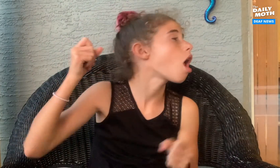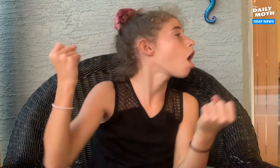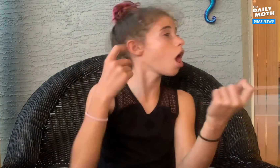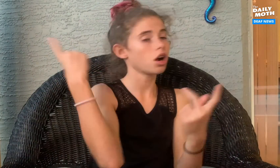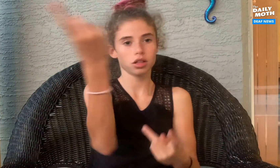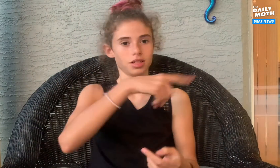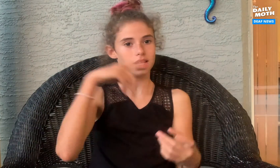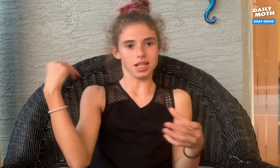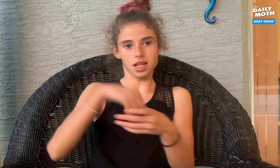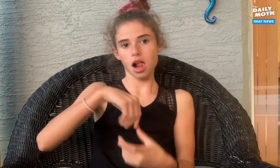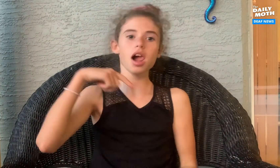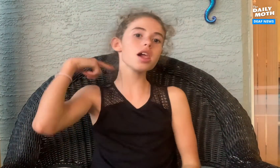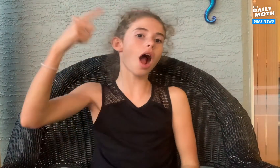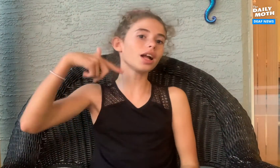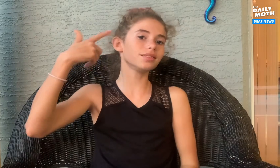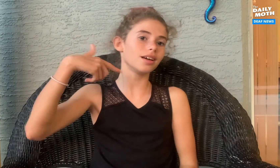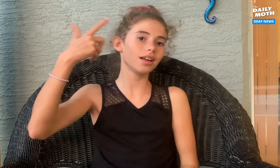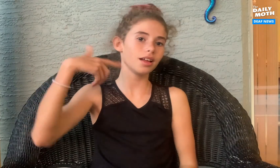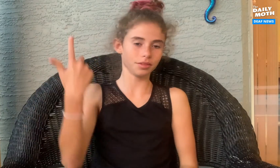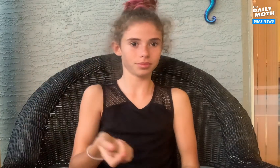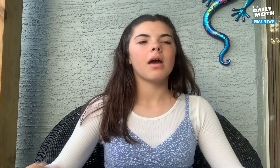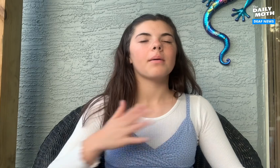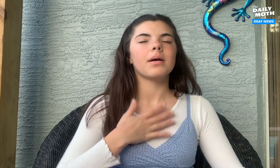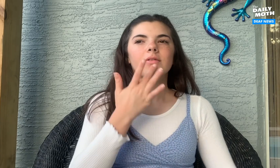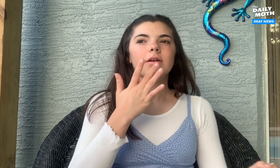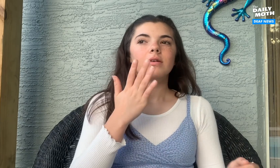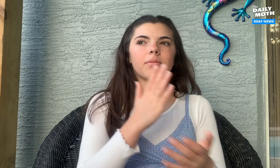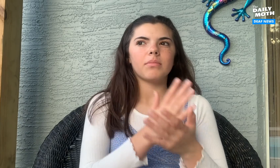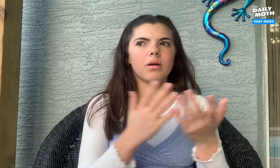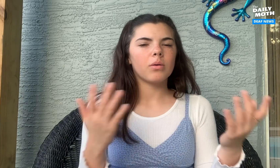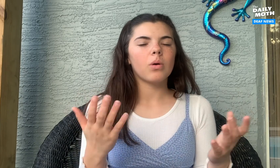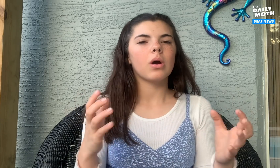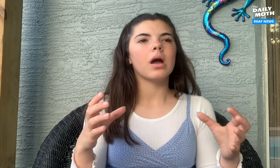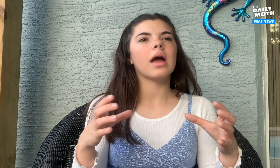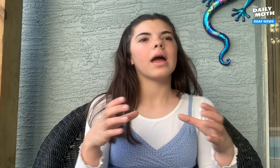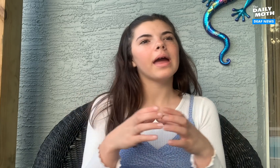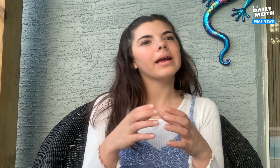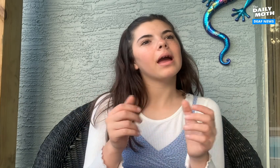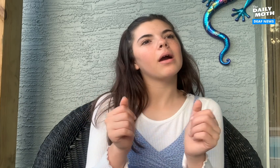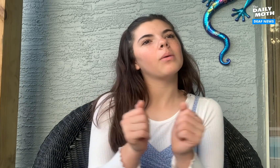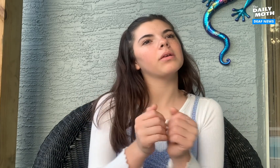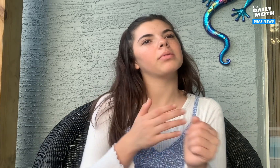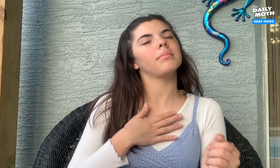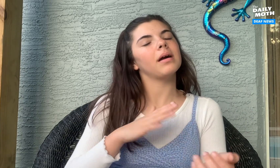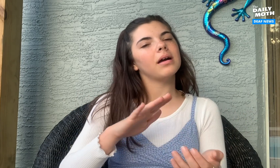that when he became mayor, there were 650 murders a year